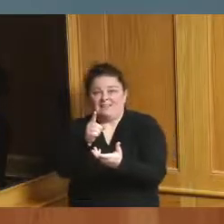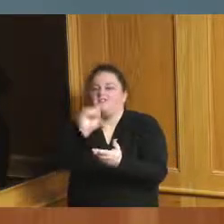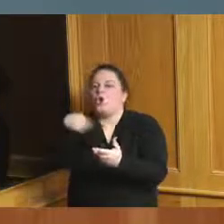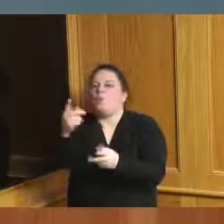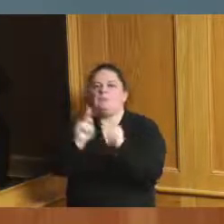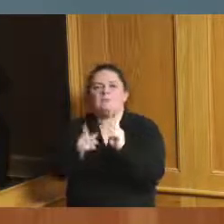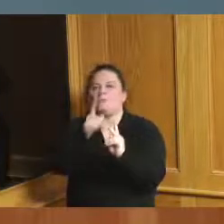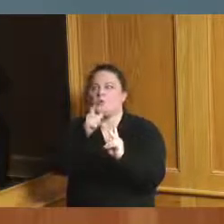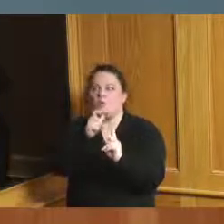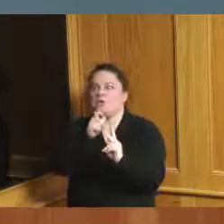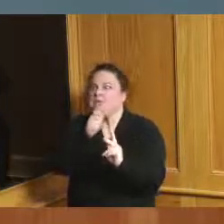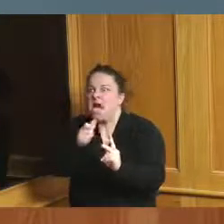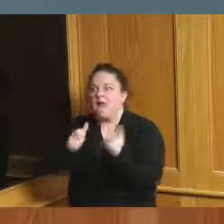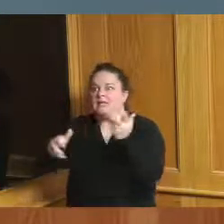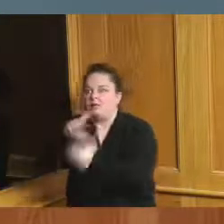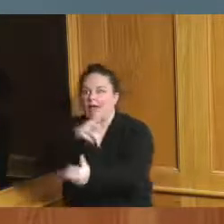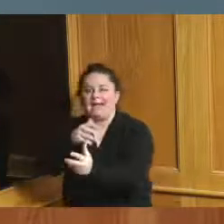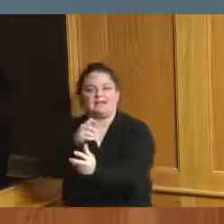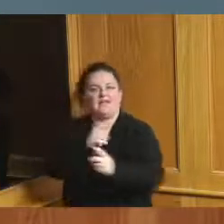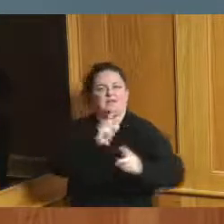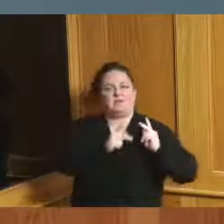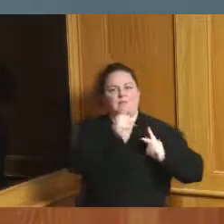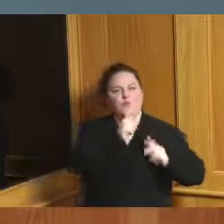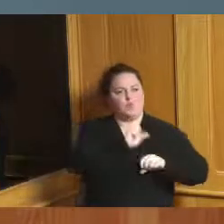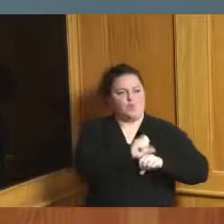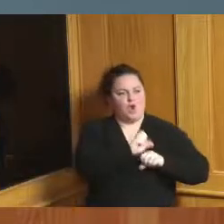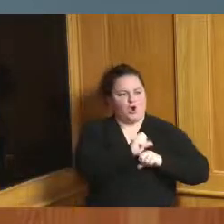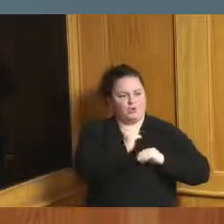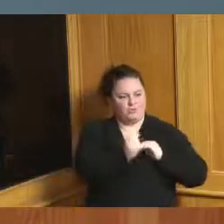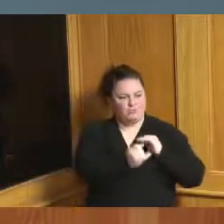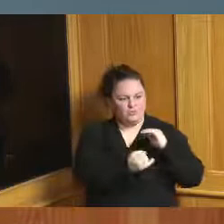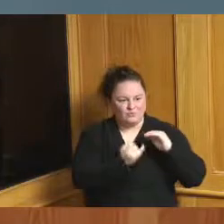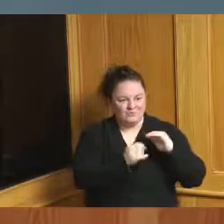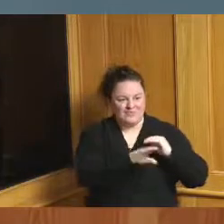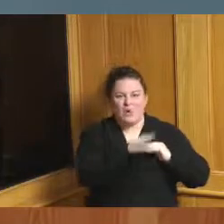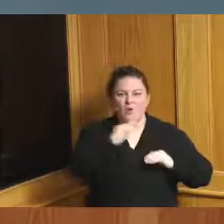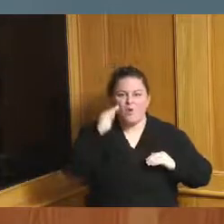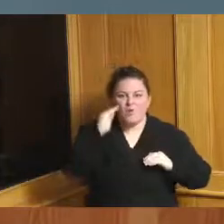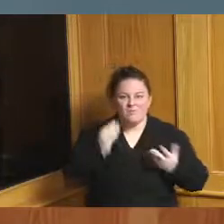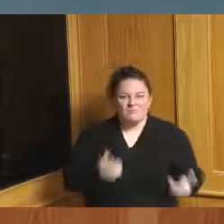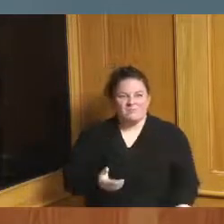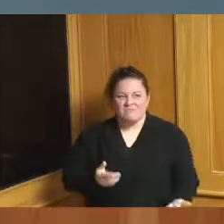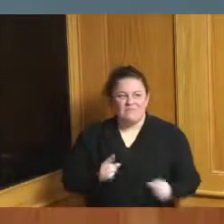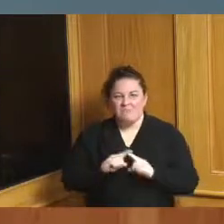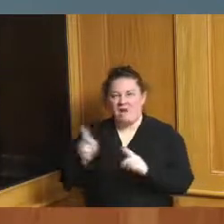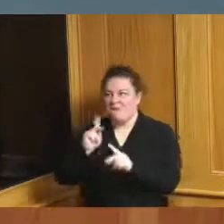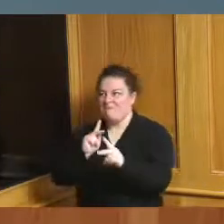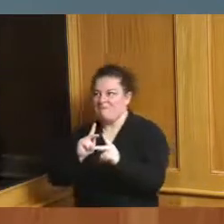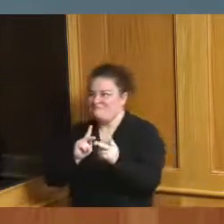out and interact with people people come into their homes that are working no not one person